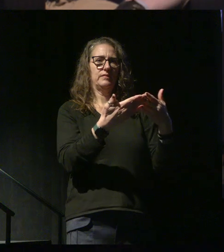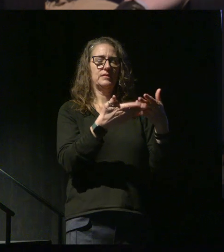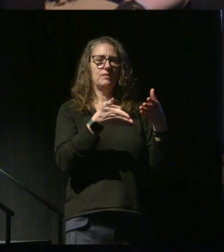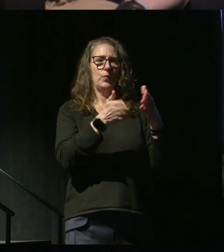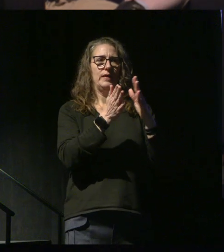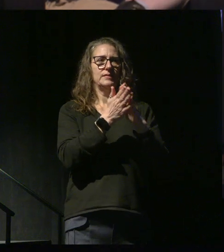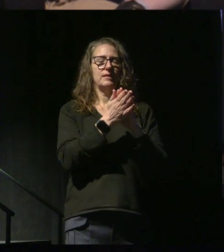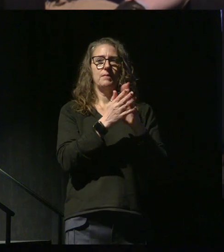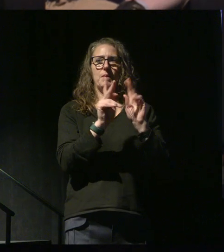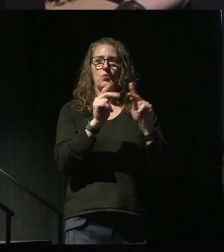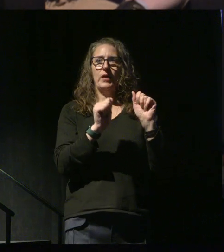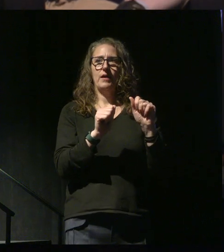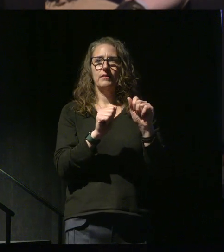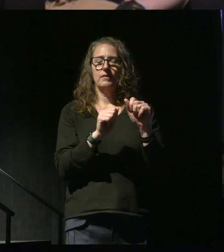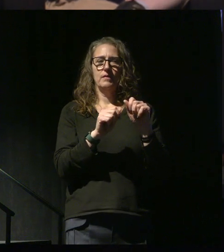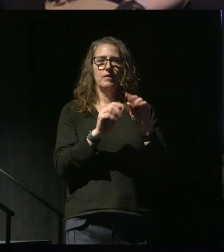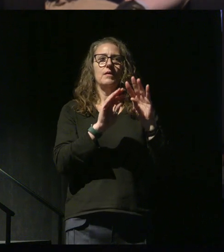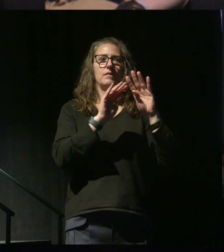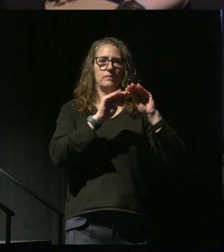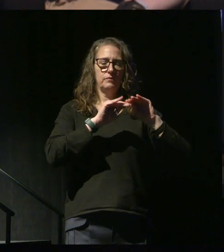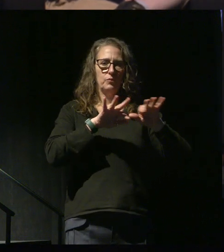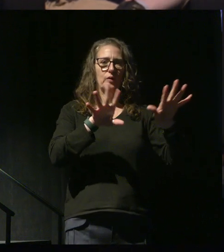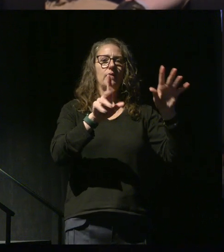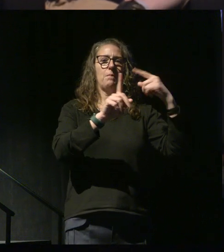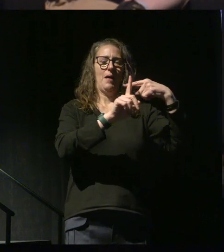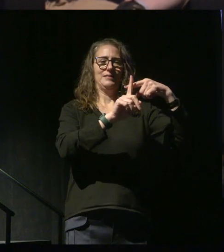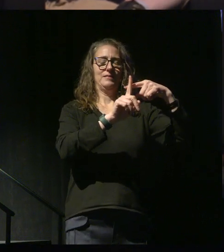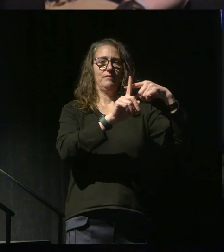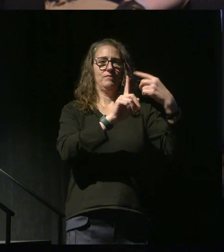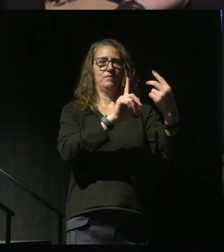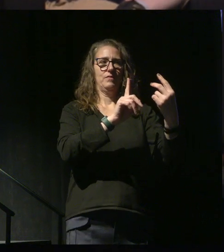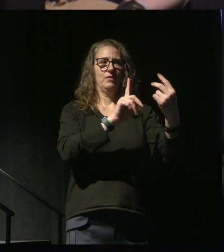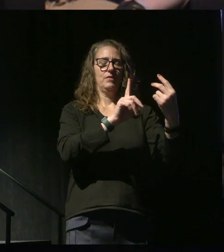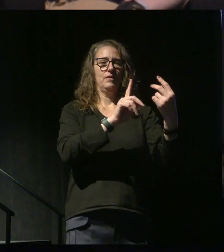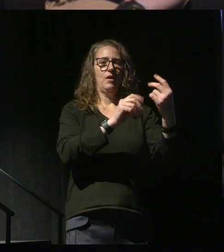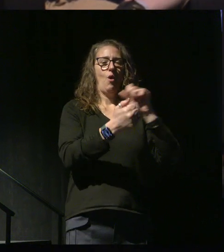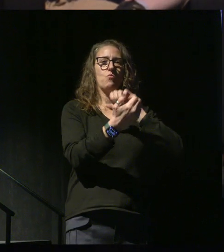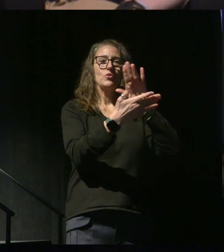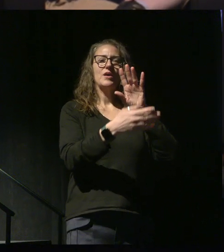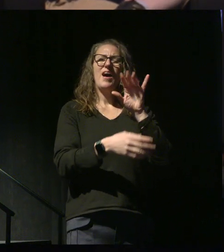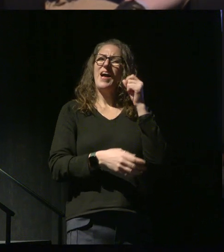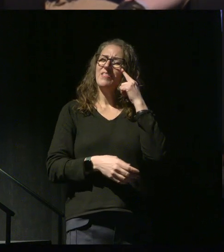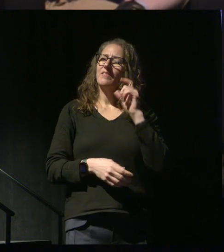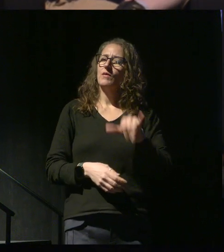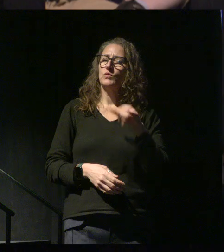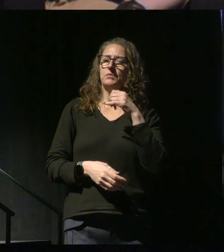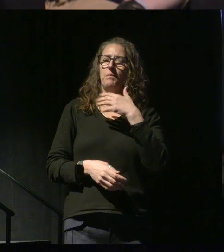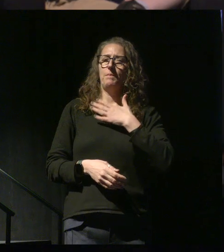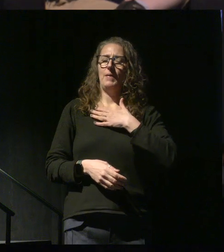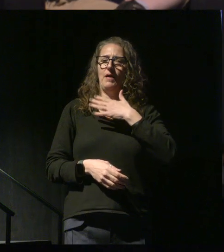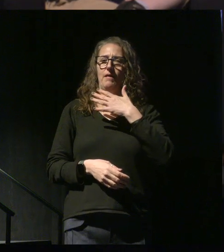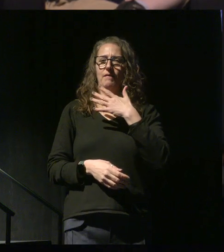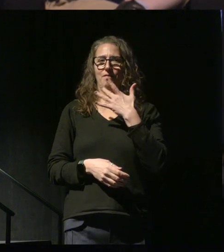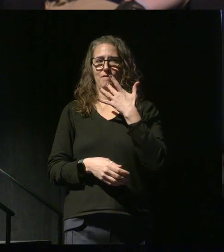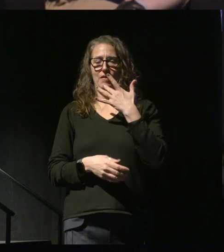So yeah, that was a favorite letter. Oh, thank you so. I can't imagine the book without it. Oh, me neither.